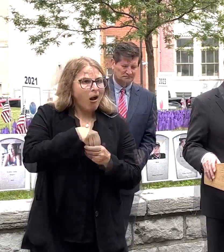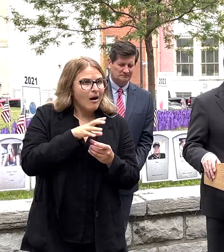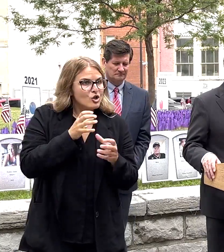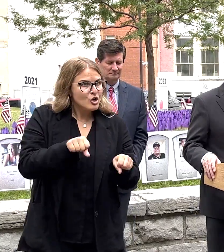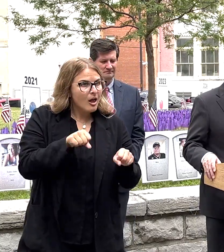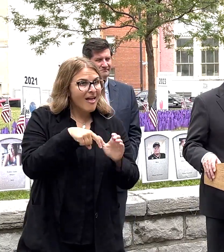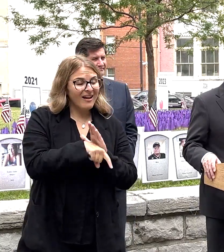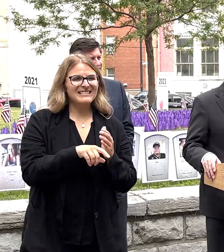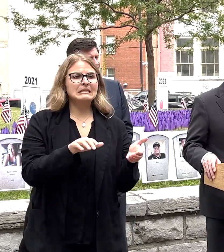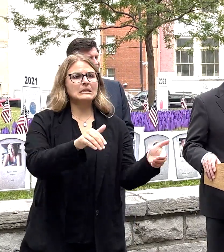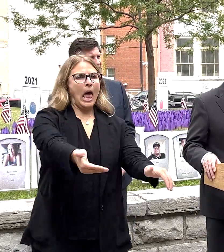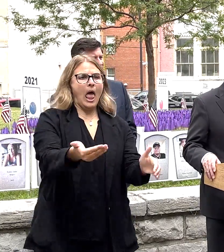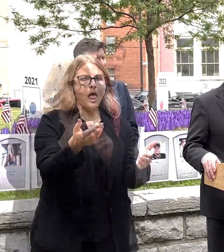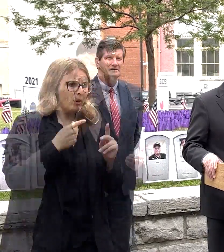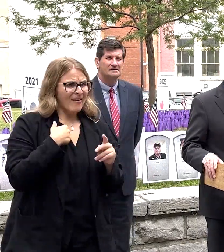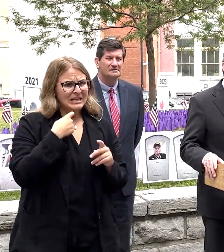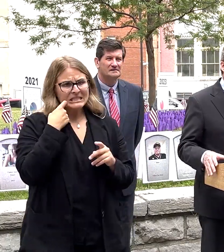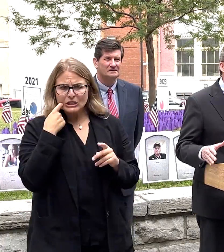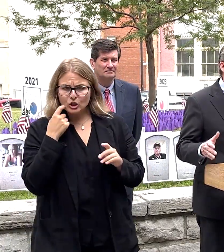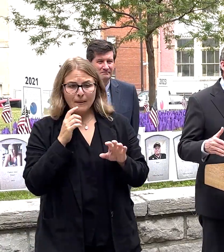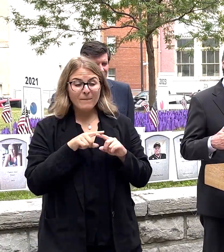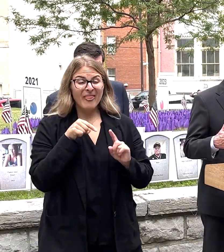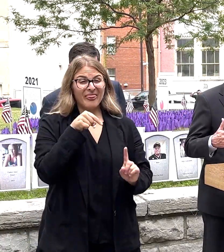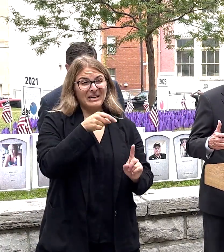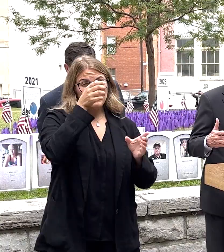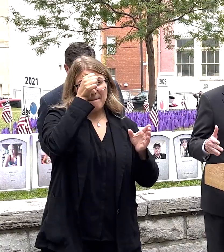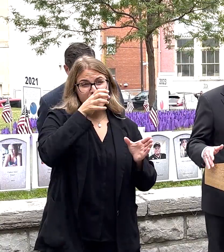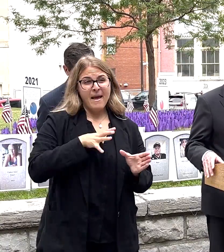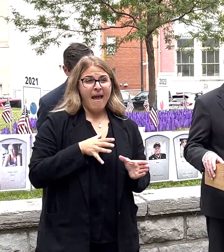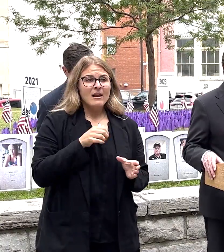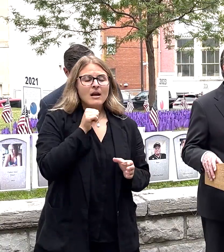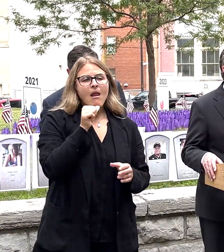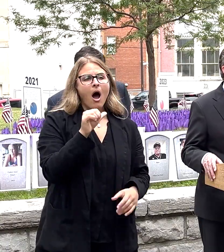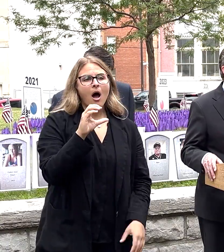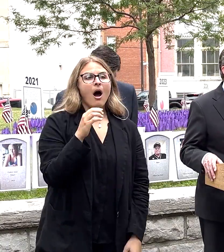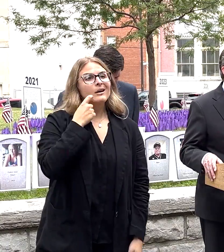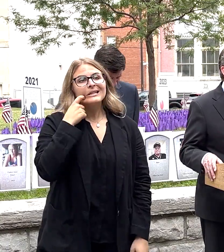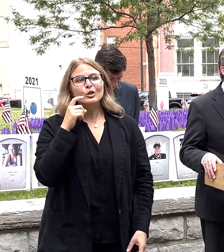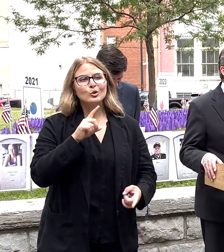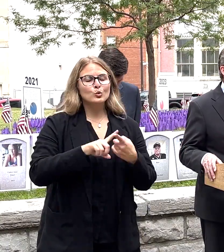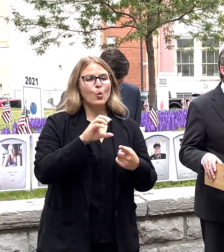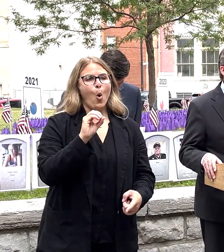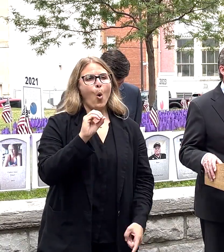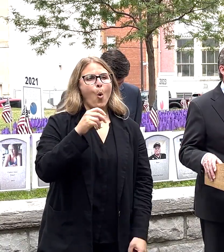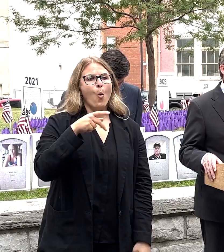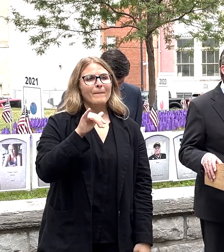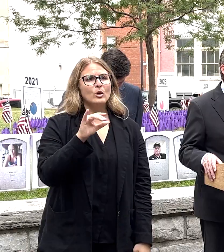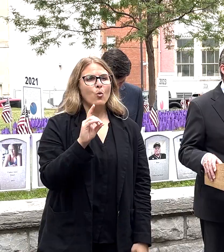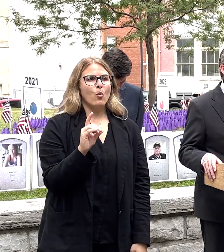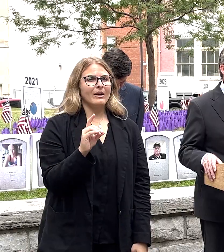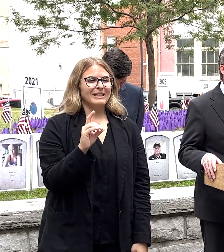He was dead in moments. But this man did not have an opioid addiction. He died because he was poisoned.